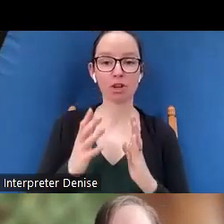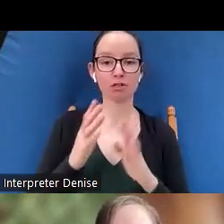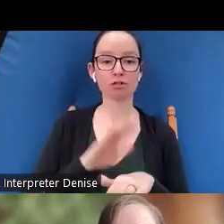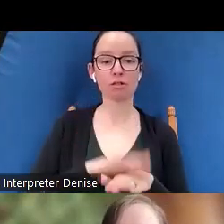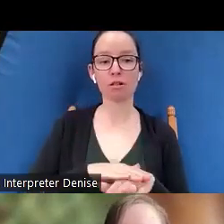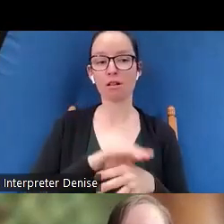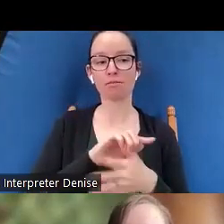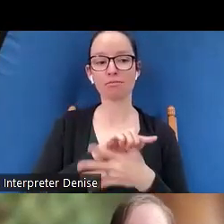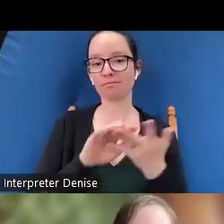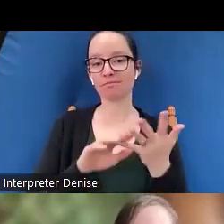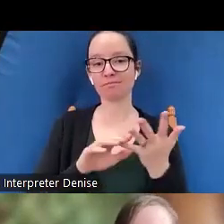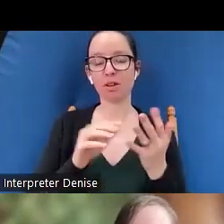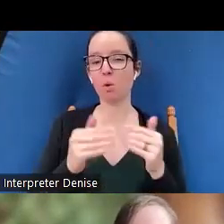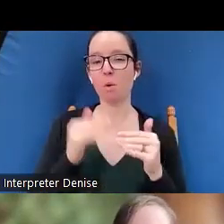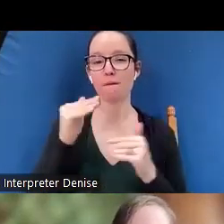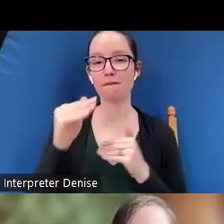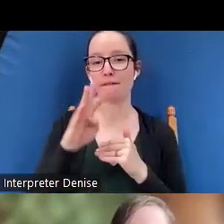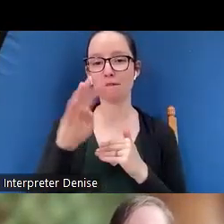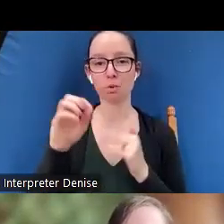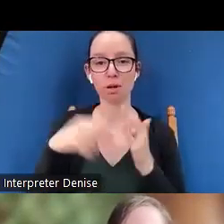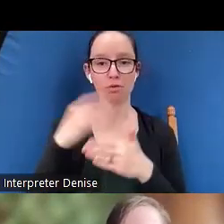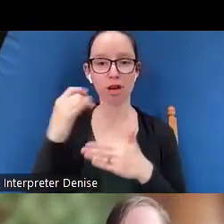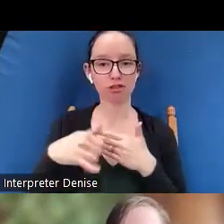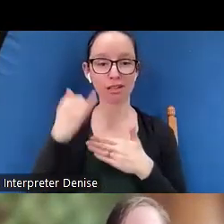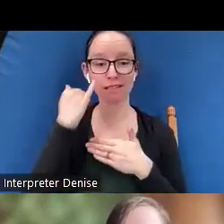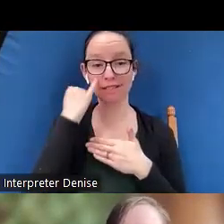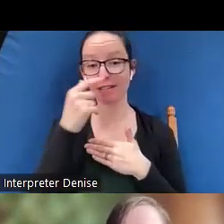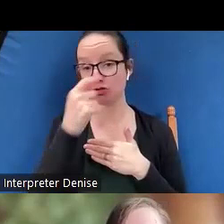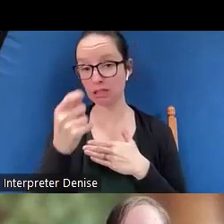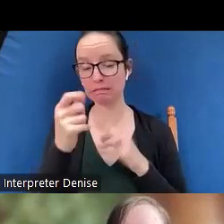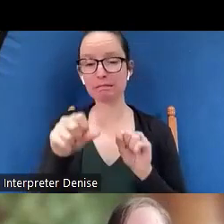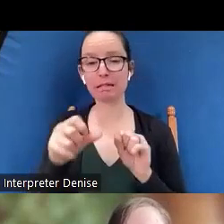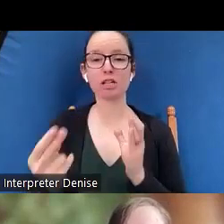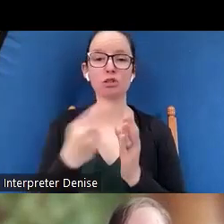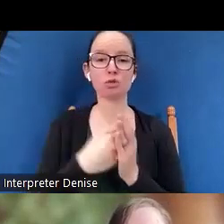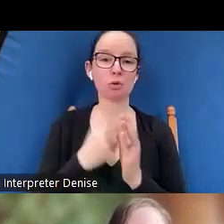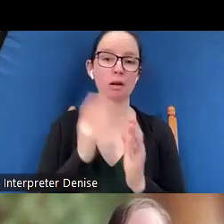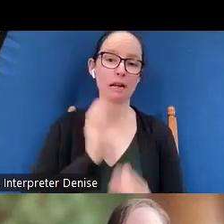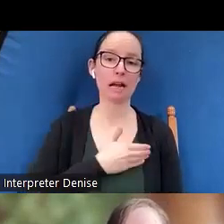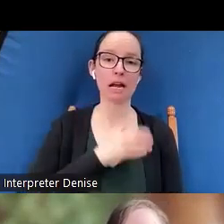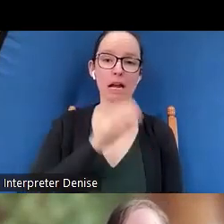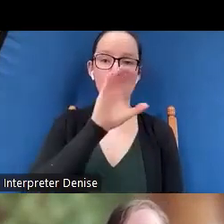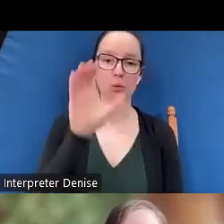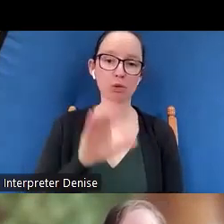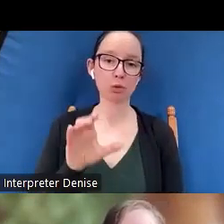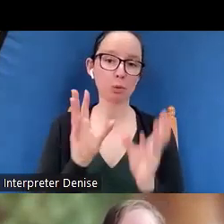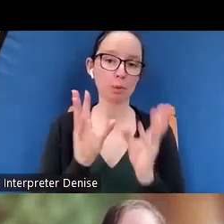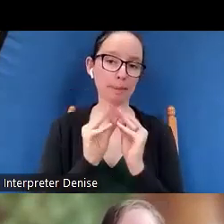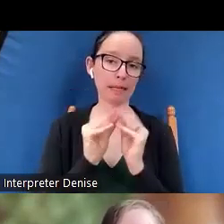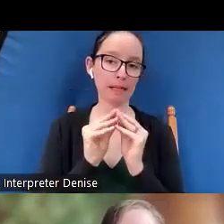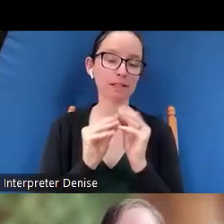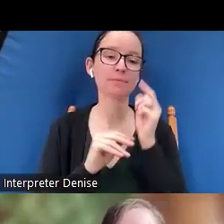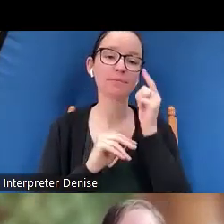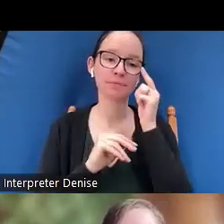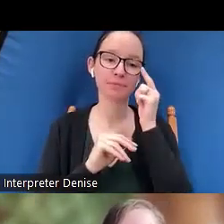40 projects, if they're interested, they can join our kind of zoom meetings and learn from each other.